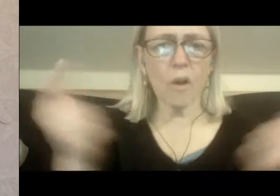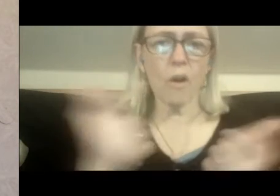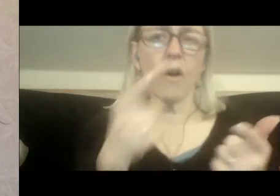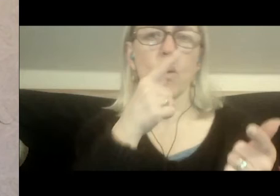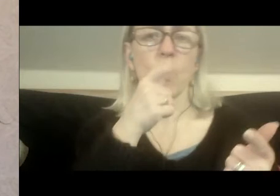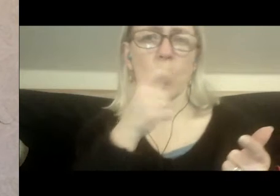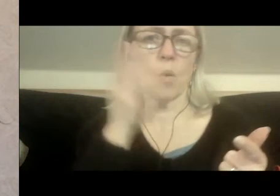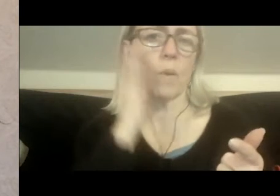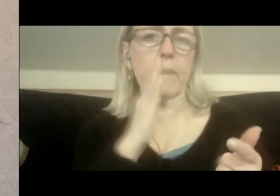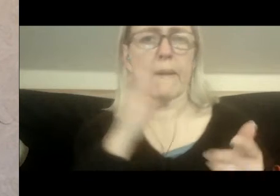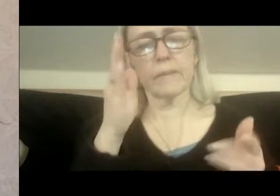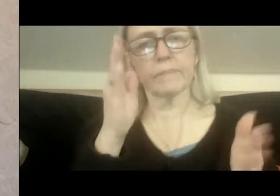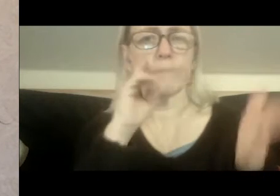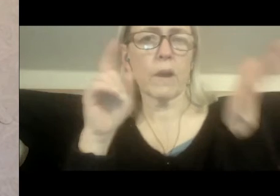Nothing about the past year has been easy,